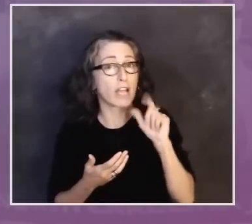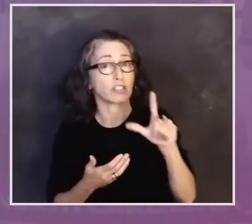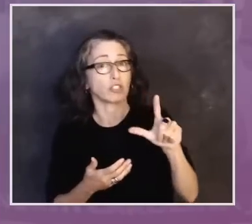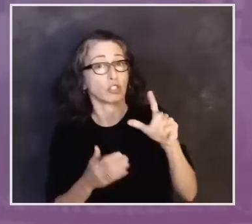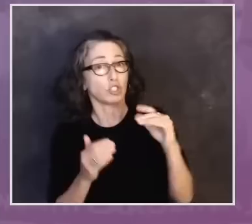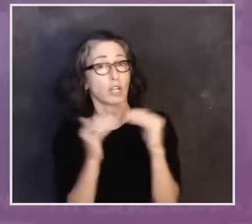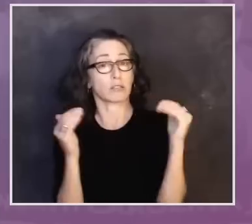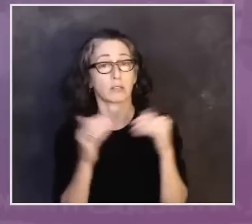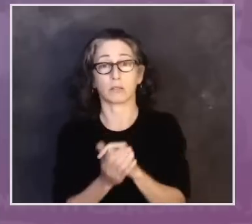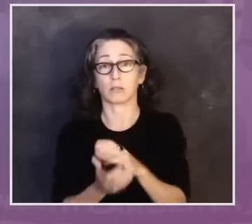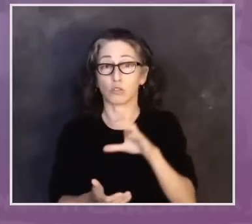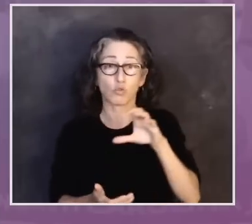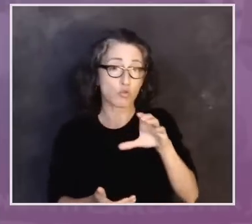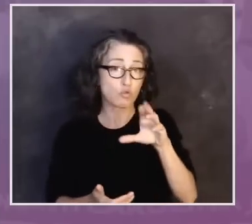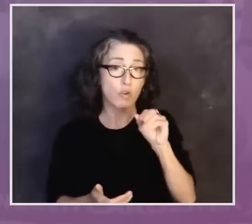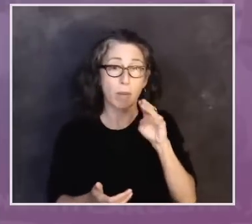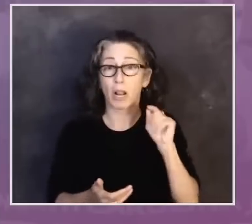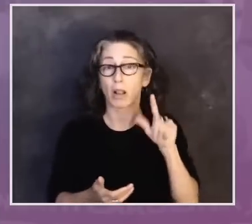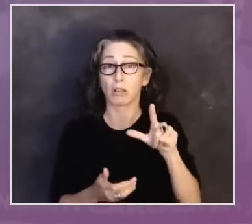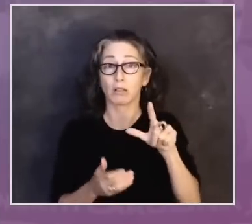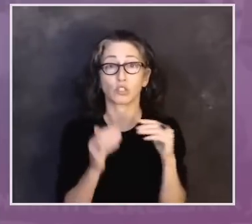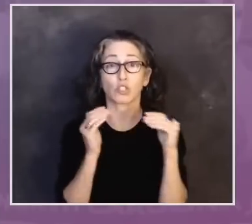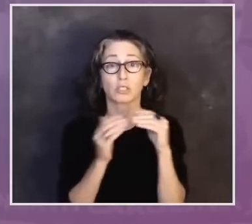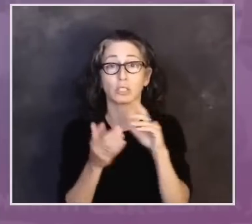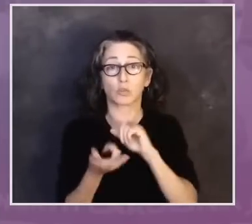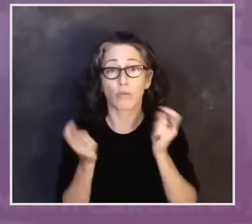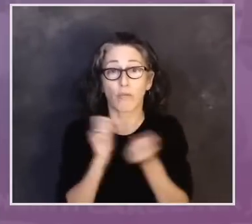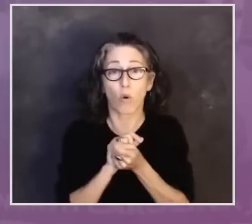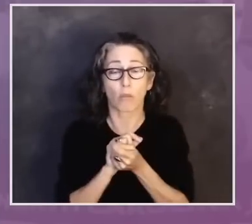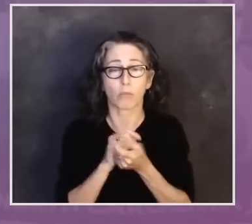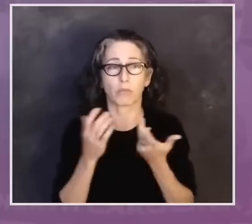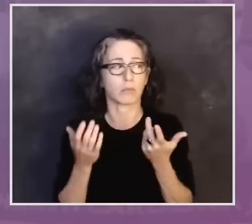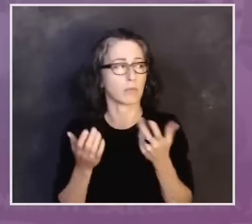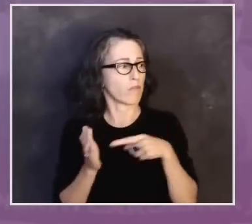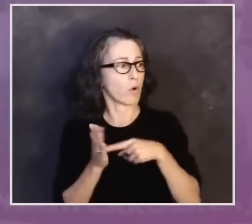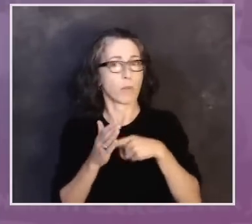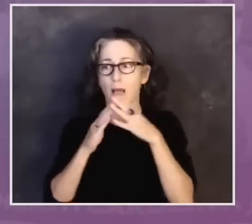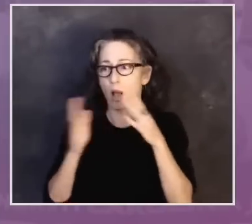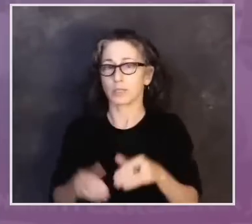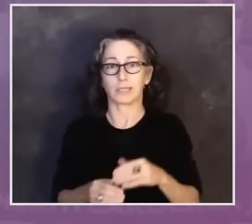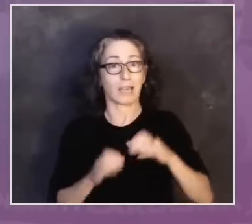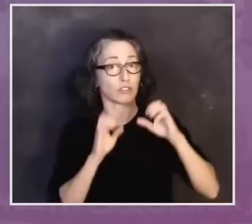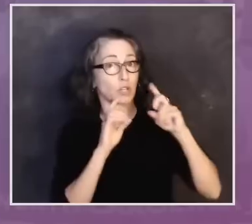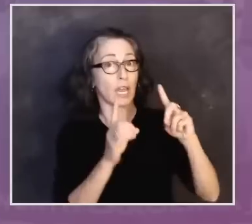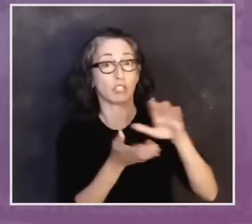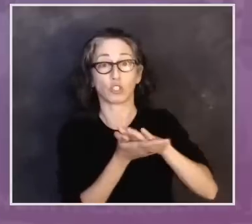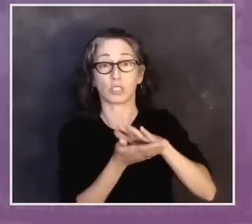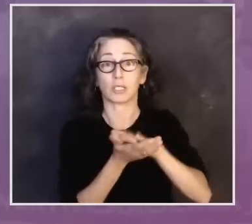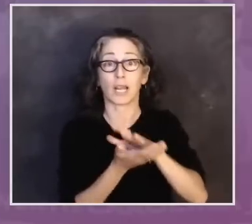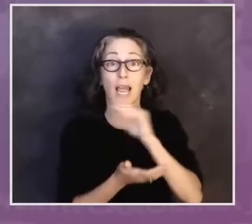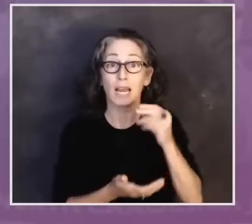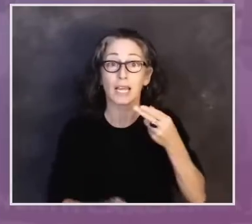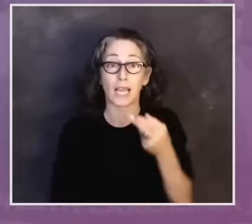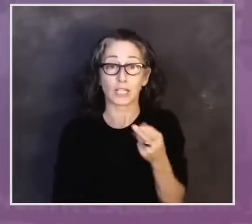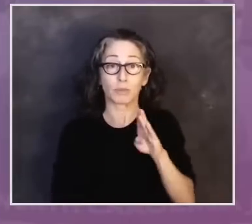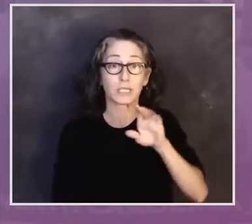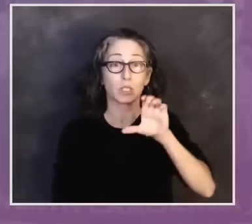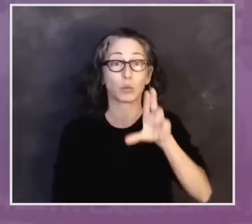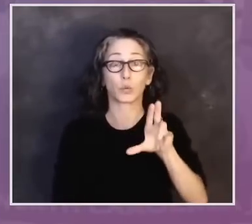CLEAN AIR, CLEAN WATER, OUR CLIMATE ALL ON THE BALLOT. RACIAL JUSTICE, CRIMINAL